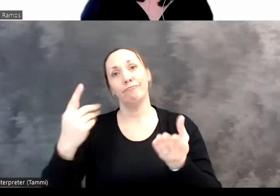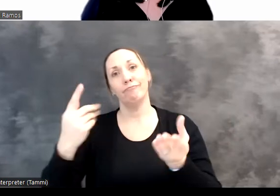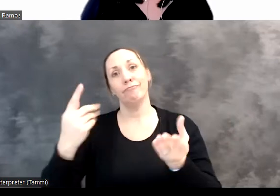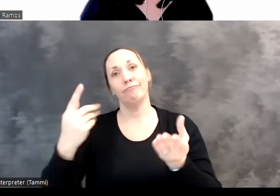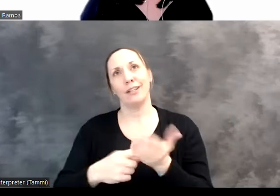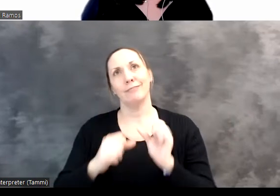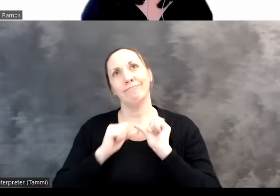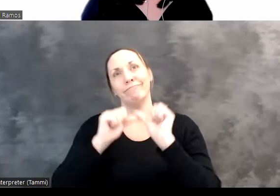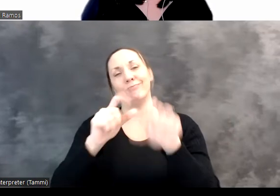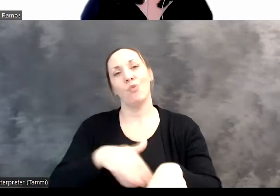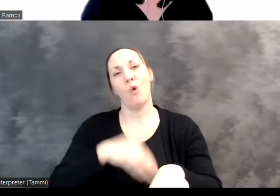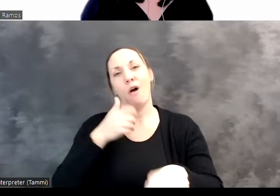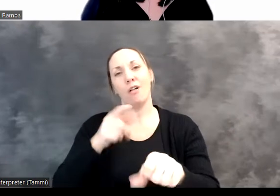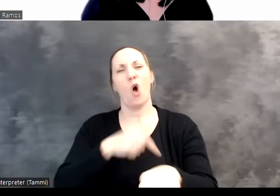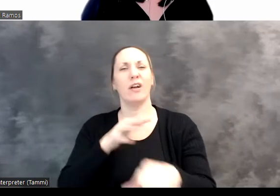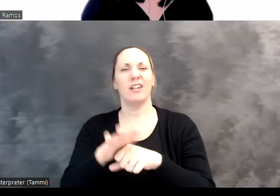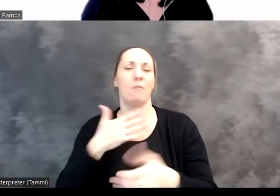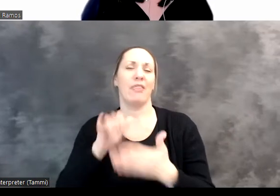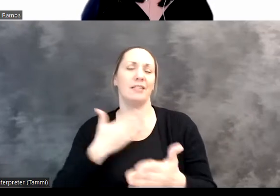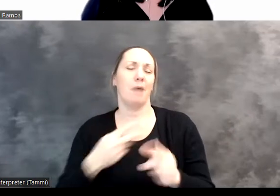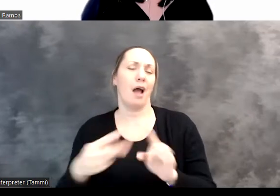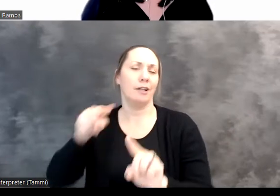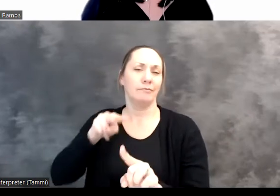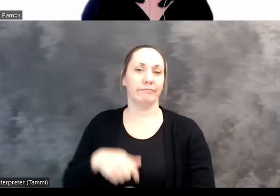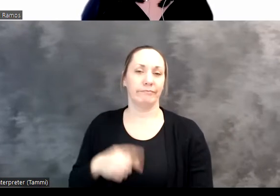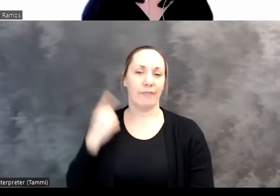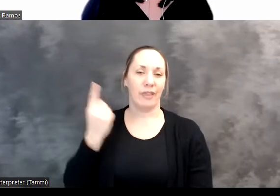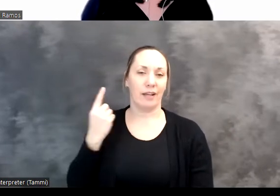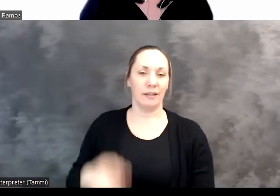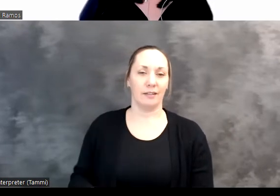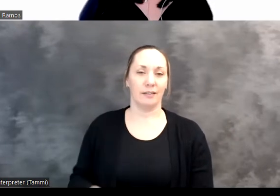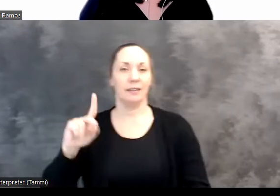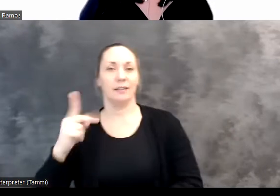so much opportunity and I have been going on long enough. This is how I'm thinking of it